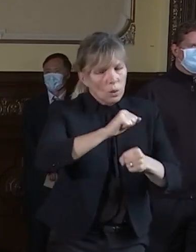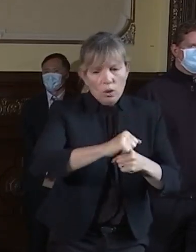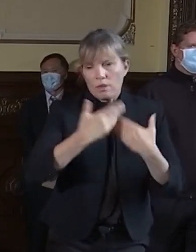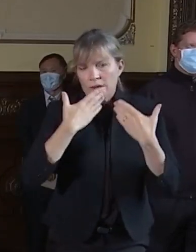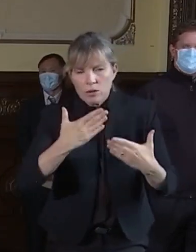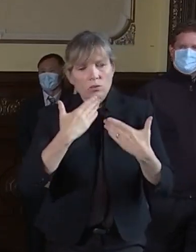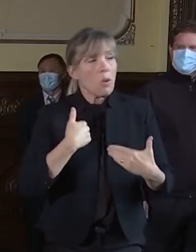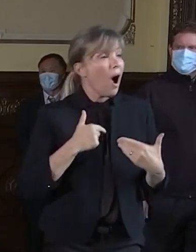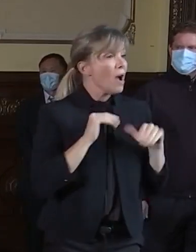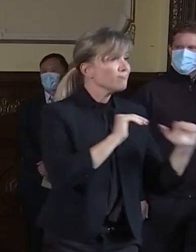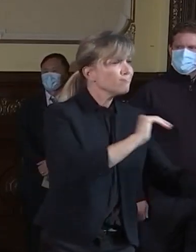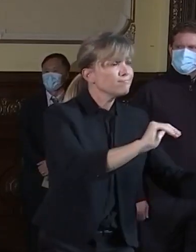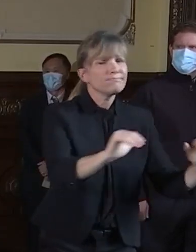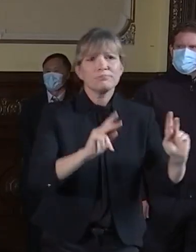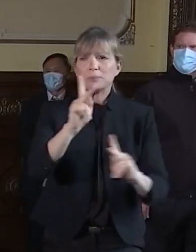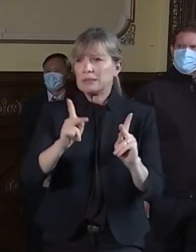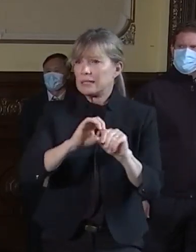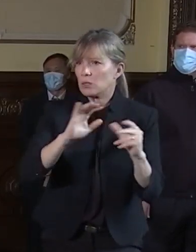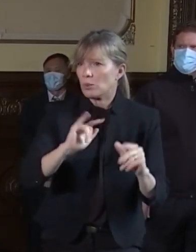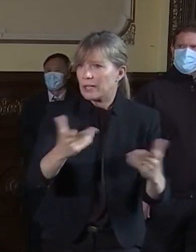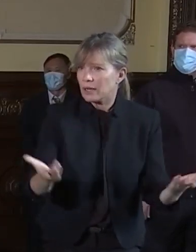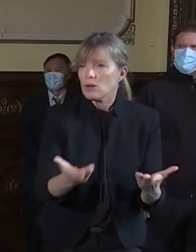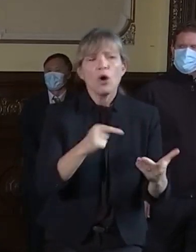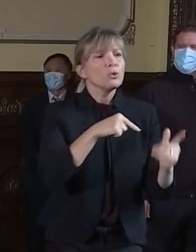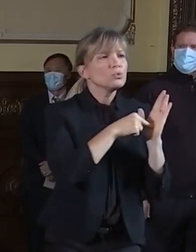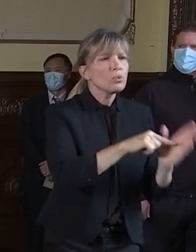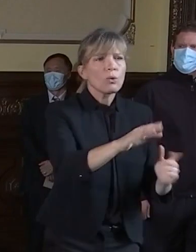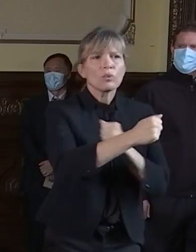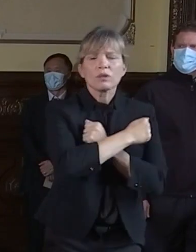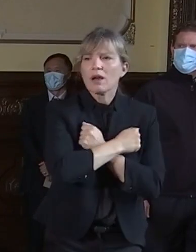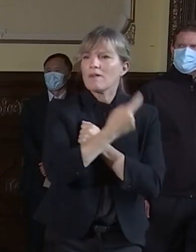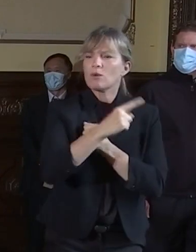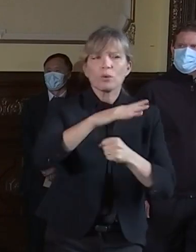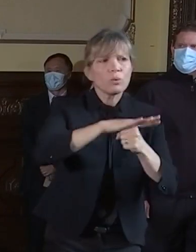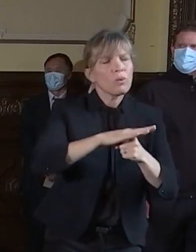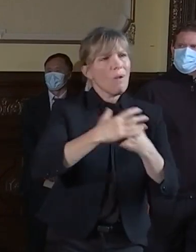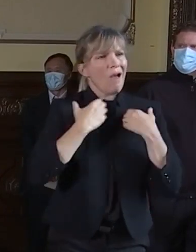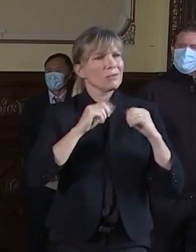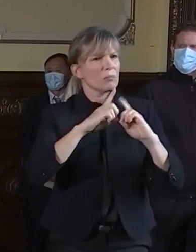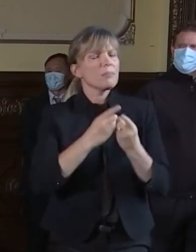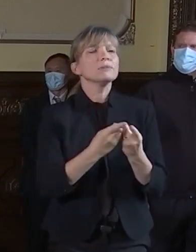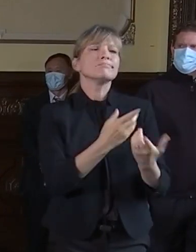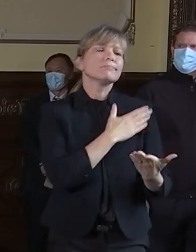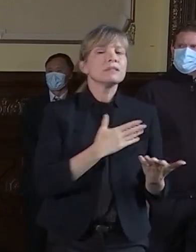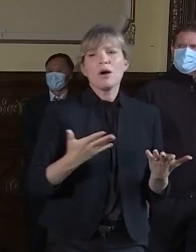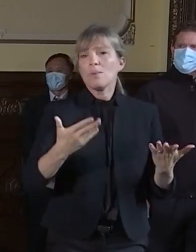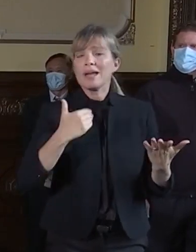SERVICE. AND SO I AM ENCOURAGING ALL THE PEOPLE OF ILLINOIS TO SHOW THEIR LOVE FOR THEIR LOCAL HEALTH